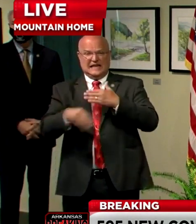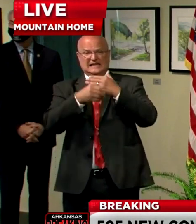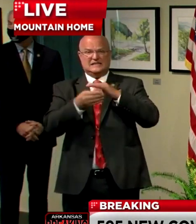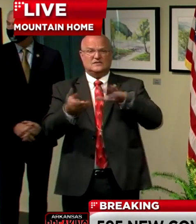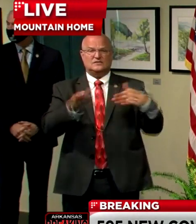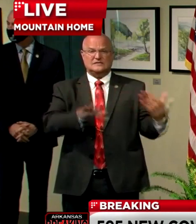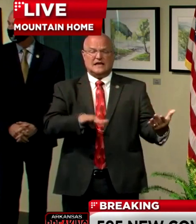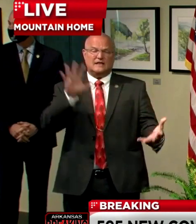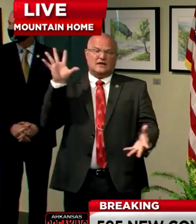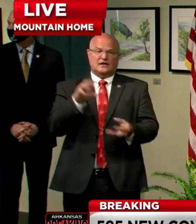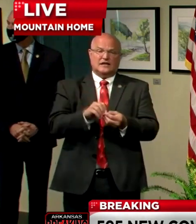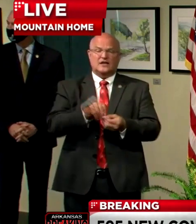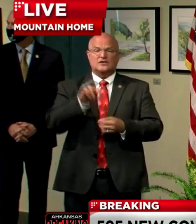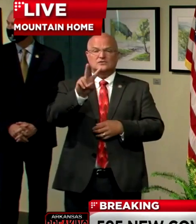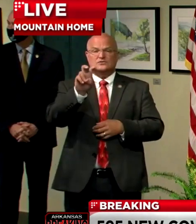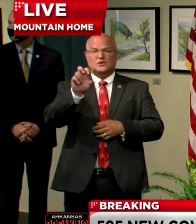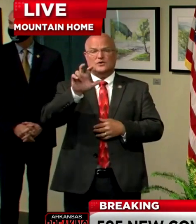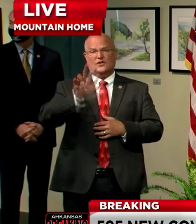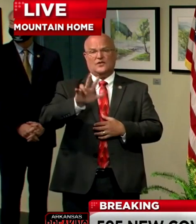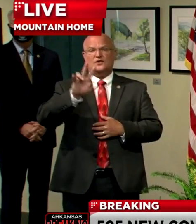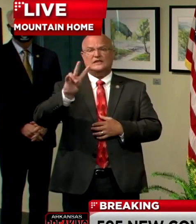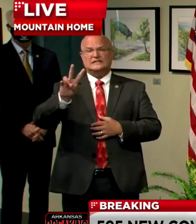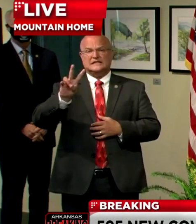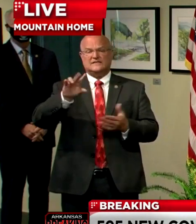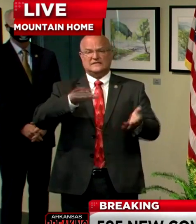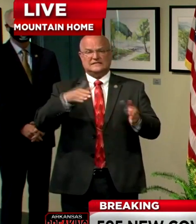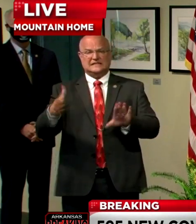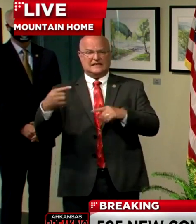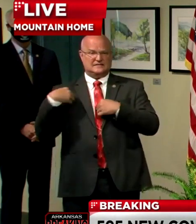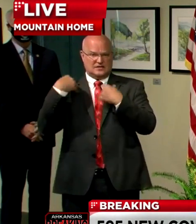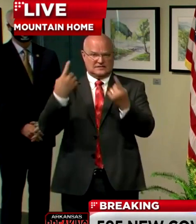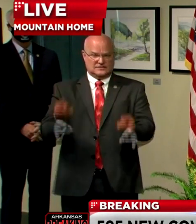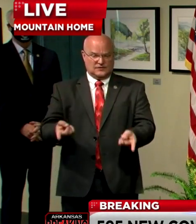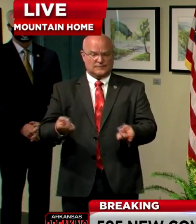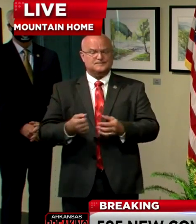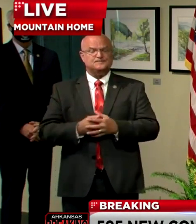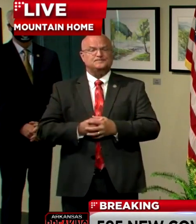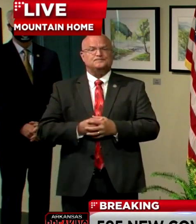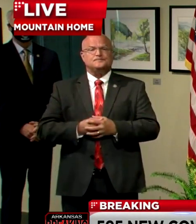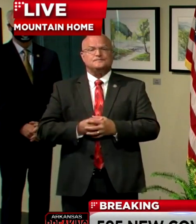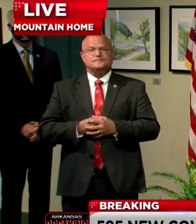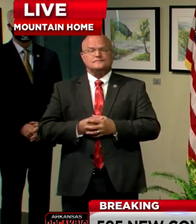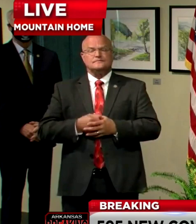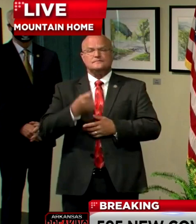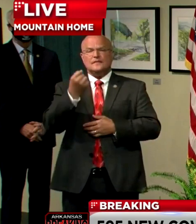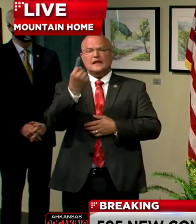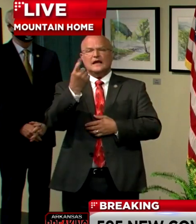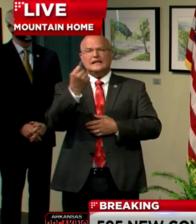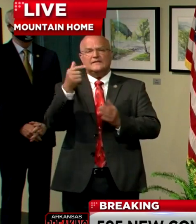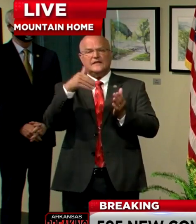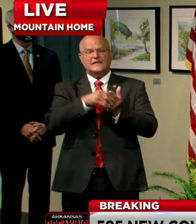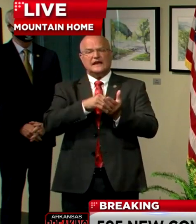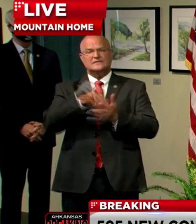VENTILATORS A DECREASE OF FOUR FROM YESTERDAY. UNFORTUNATELY AS THE GOVERNOR MENTIONED WE HAVE 10 ADDITIONAL